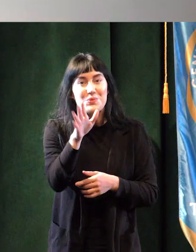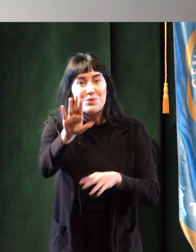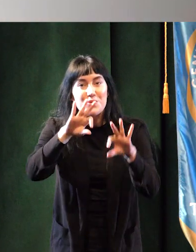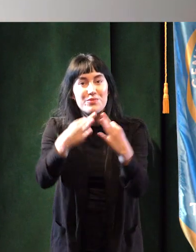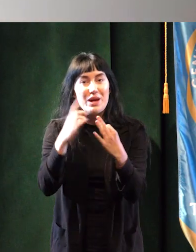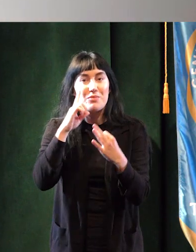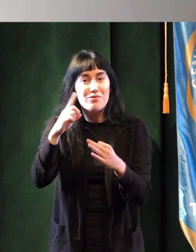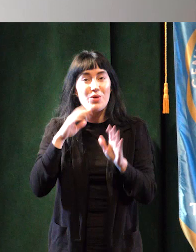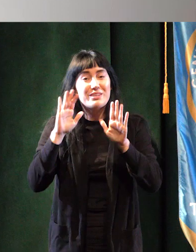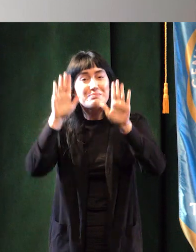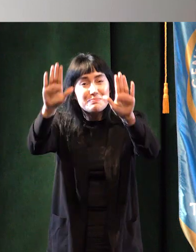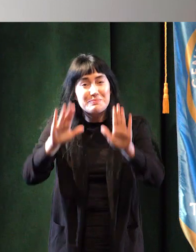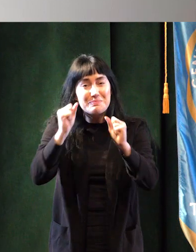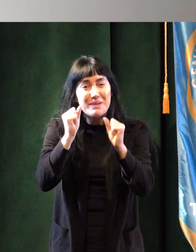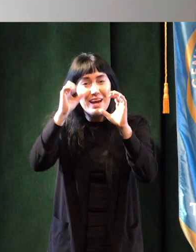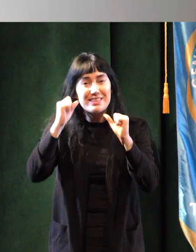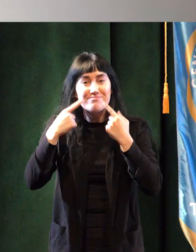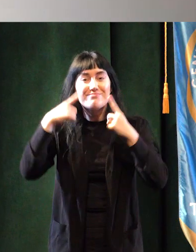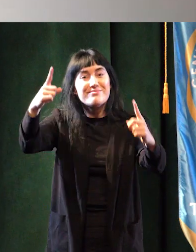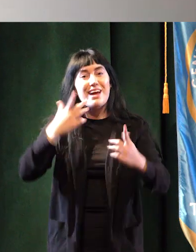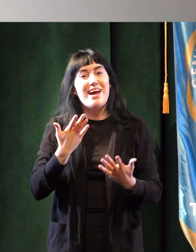your families on this remarkable achievement and I'm so pleased to call